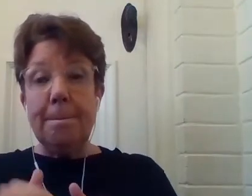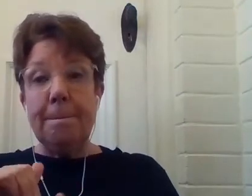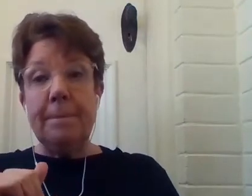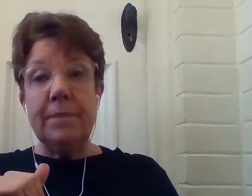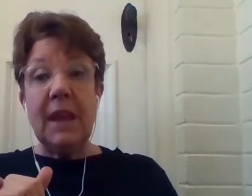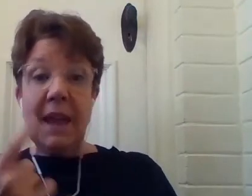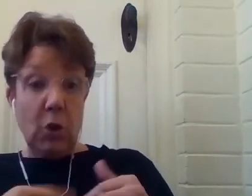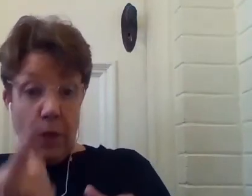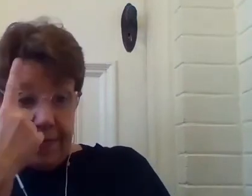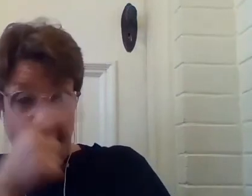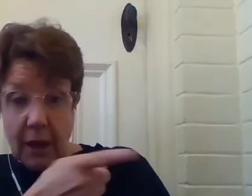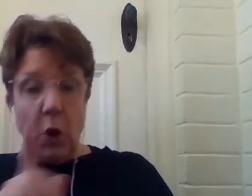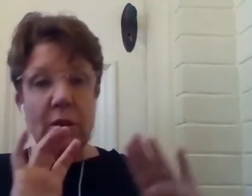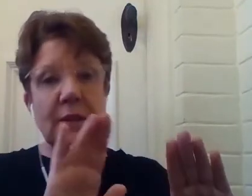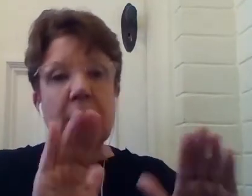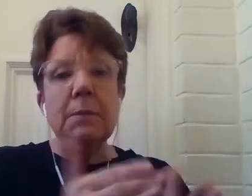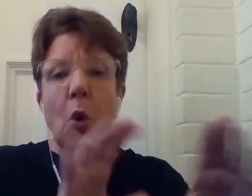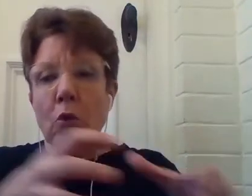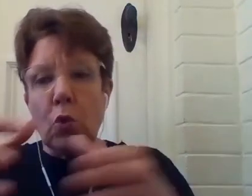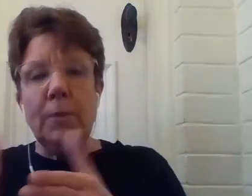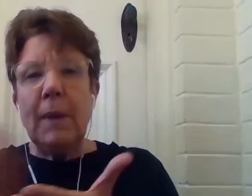that those small groups will be more effective for you in terms of your